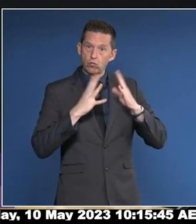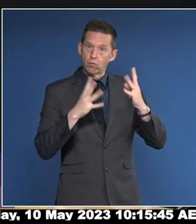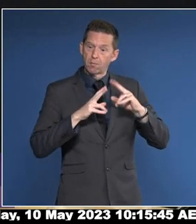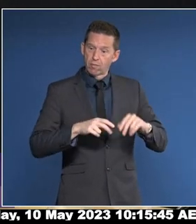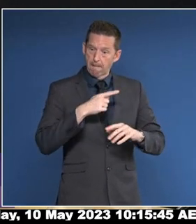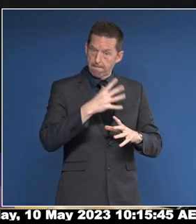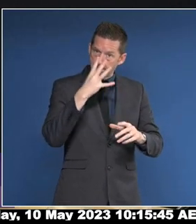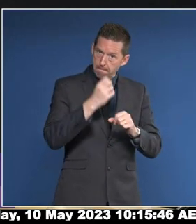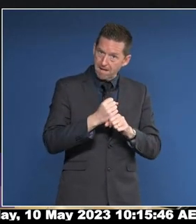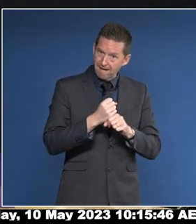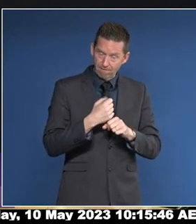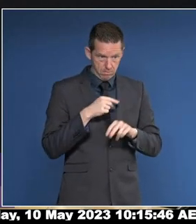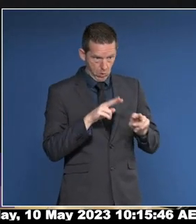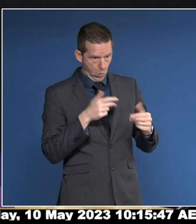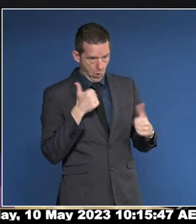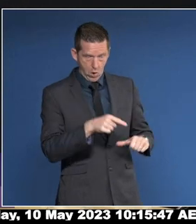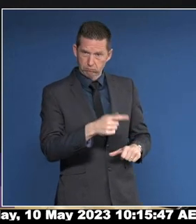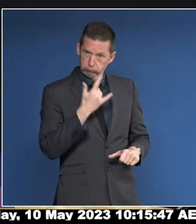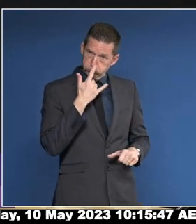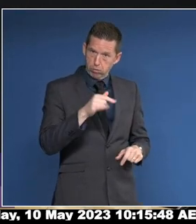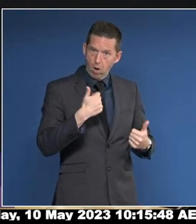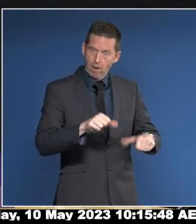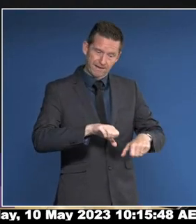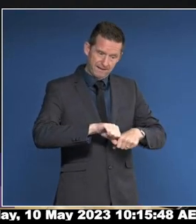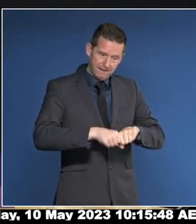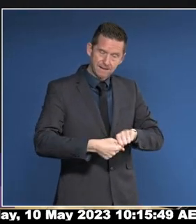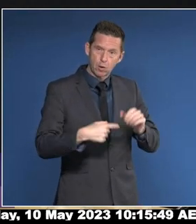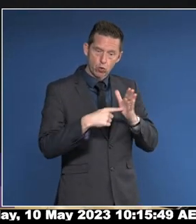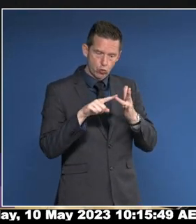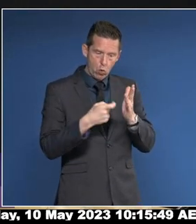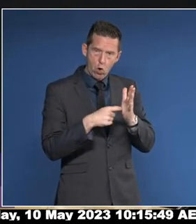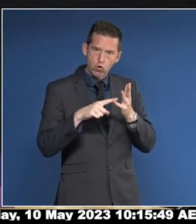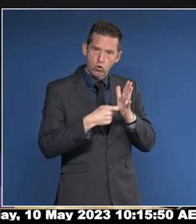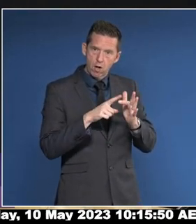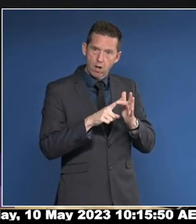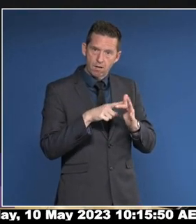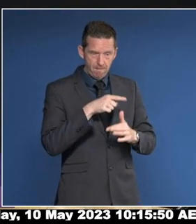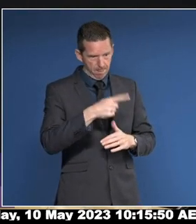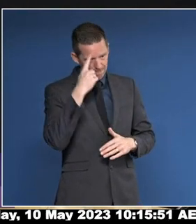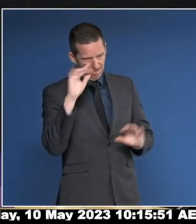like torture to me, don't represent that these boys did not experience violence?